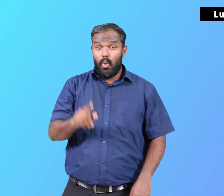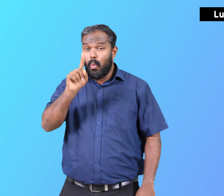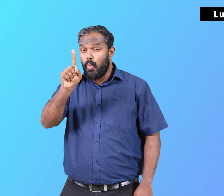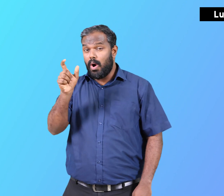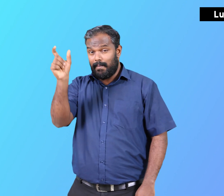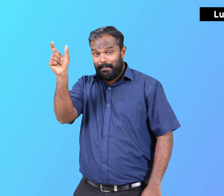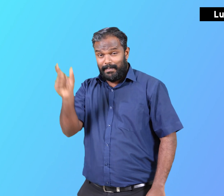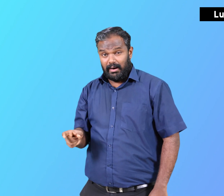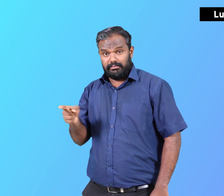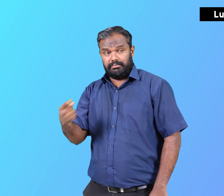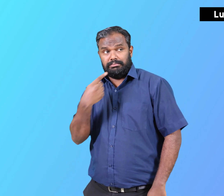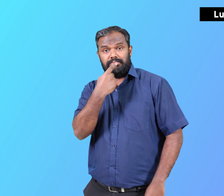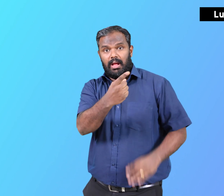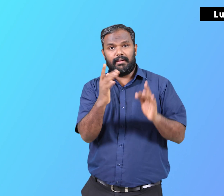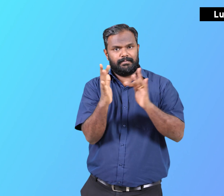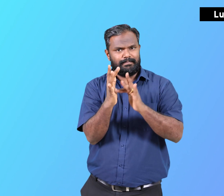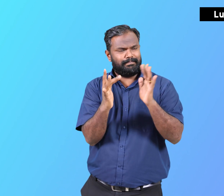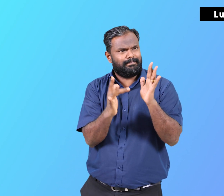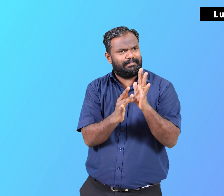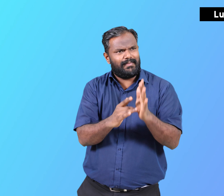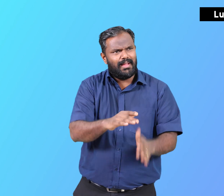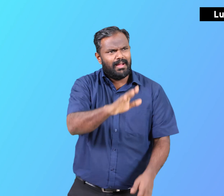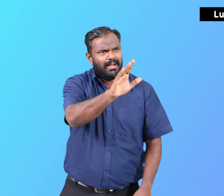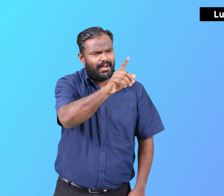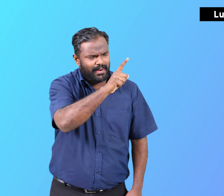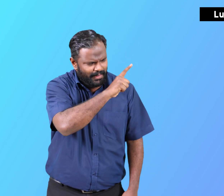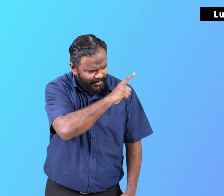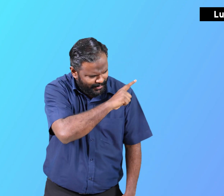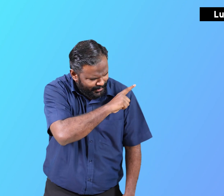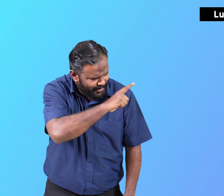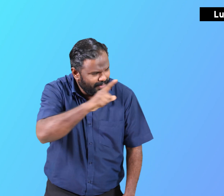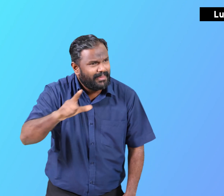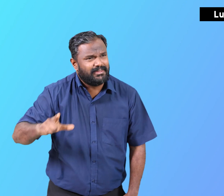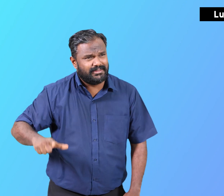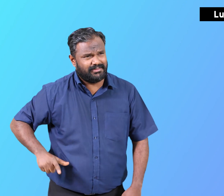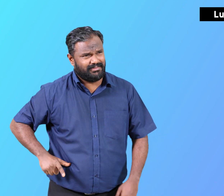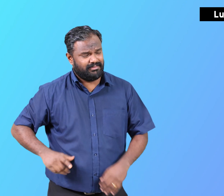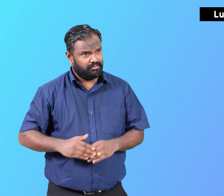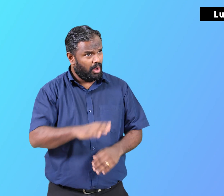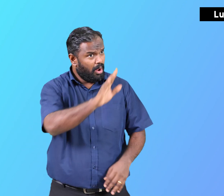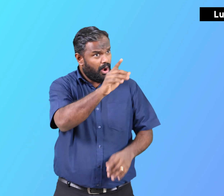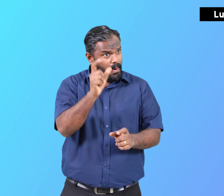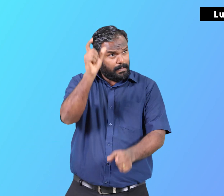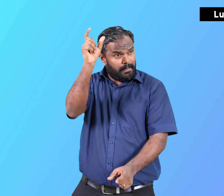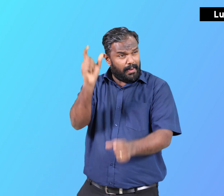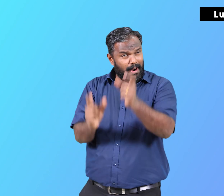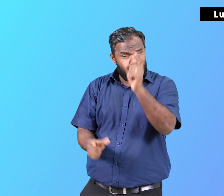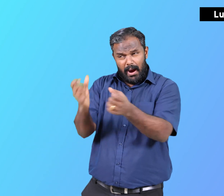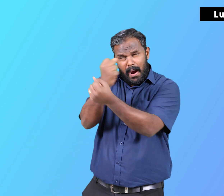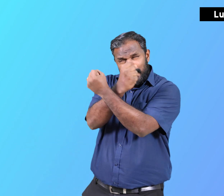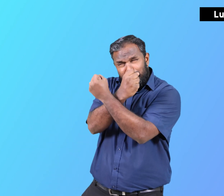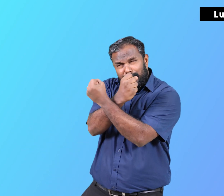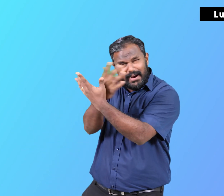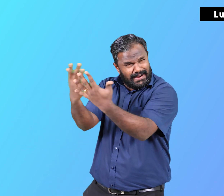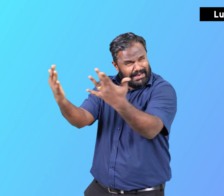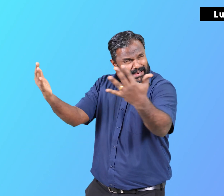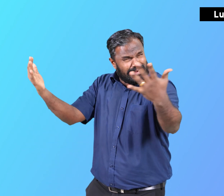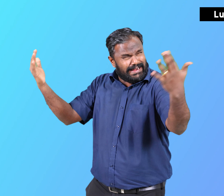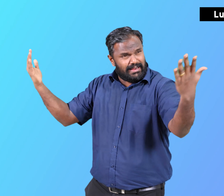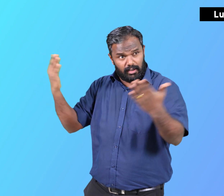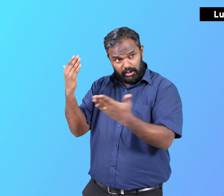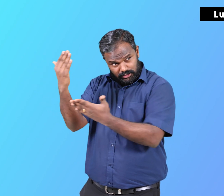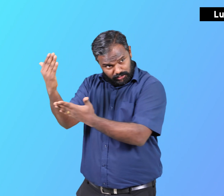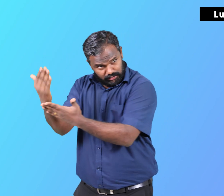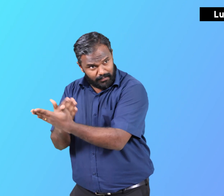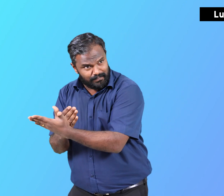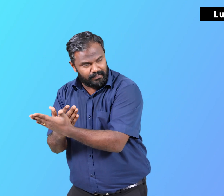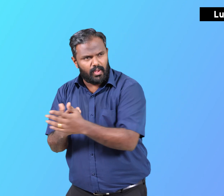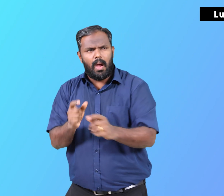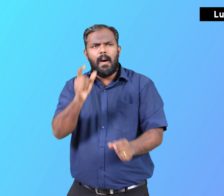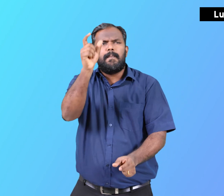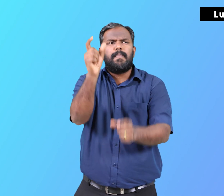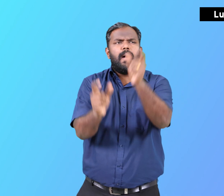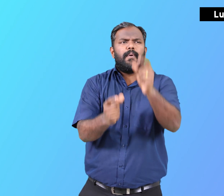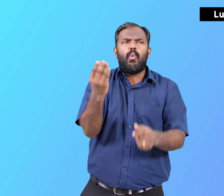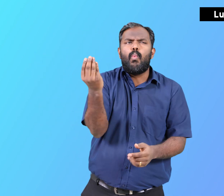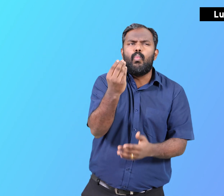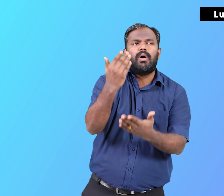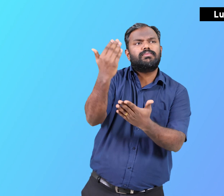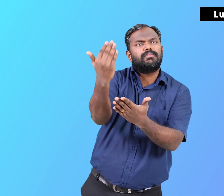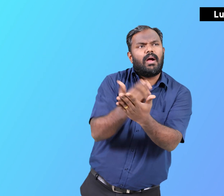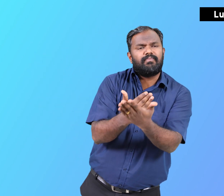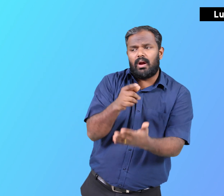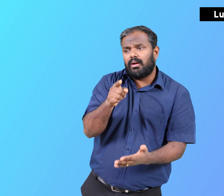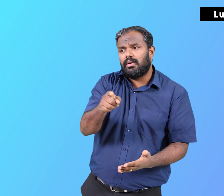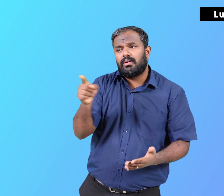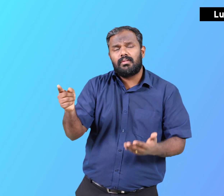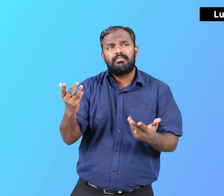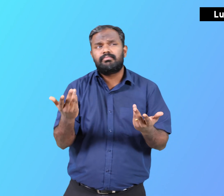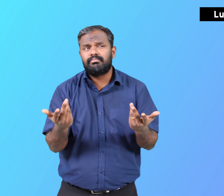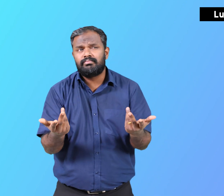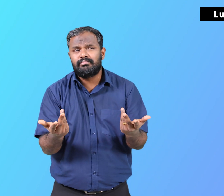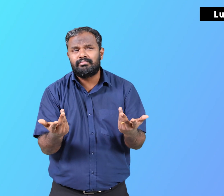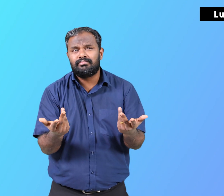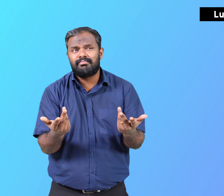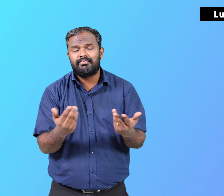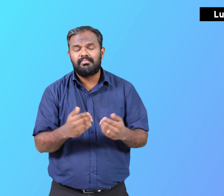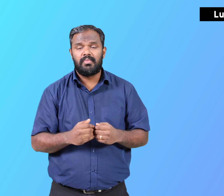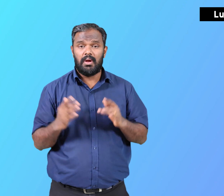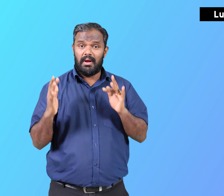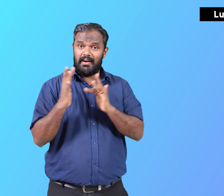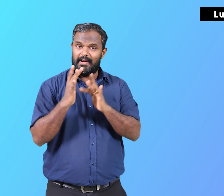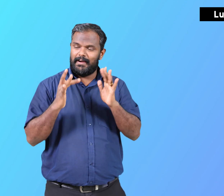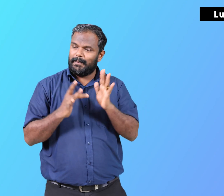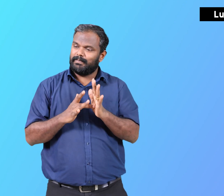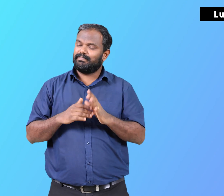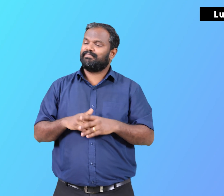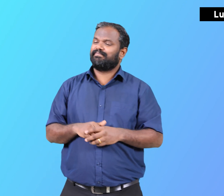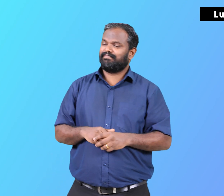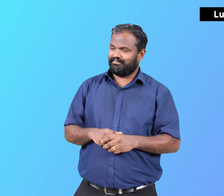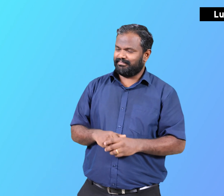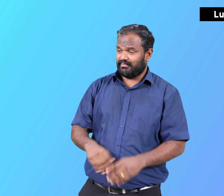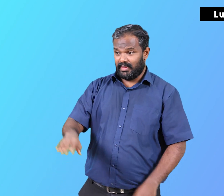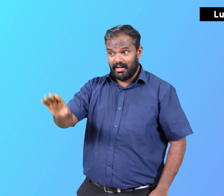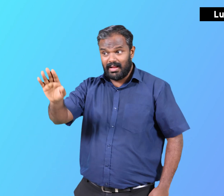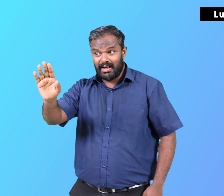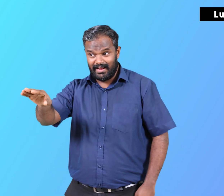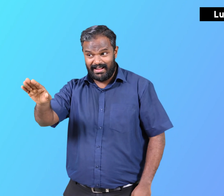Someone said to him, “Lord, how many people will be saved? Only a few?” Jesus said,